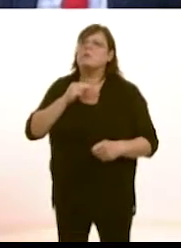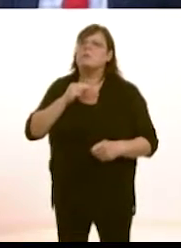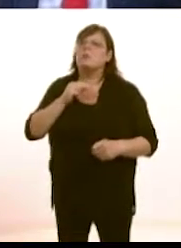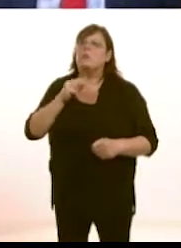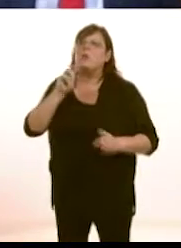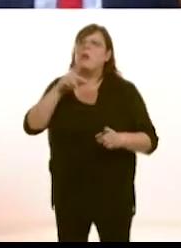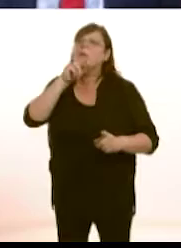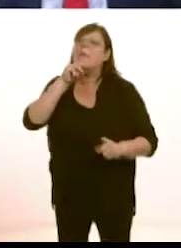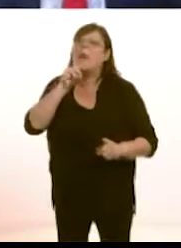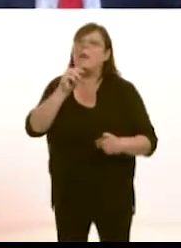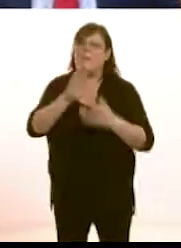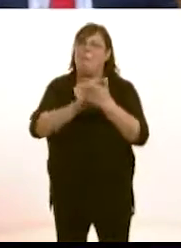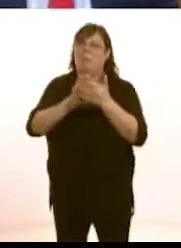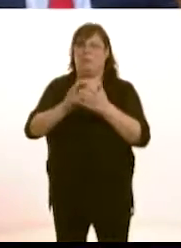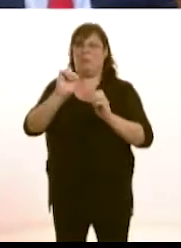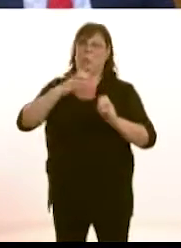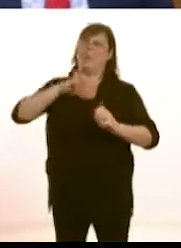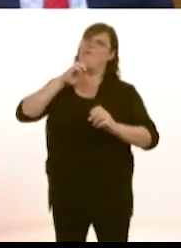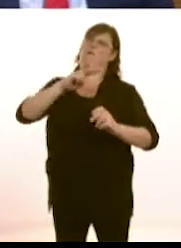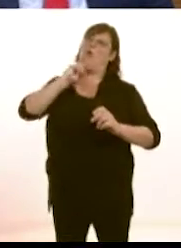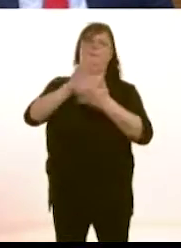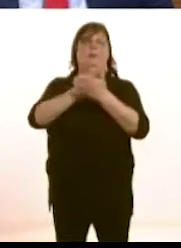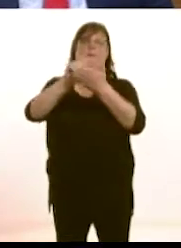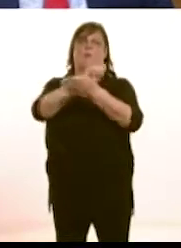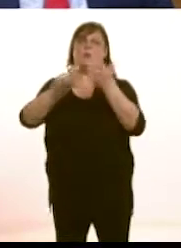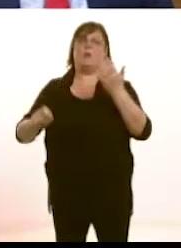If you said to me, ìI do vote, but why should I vote for you?îóthen politicians take notice.'